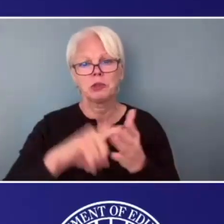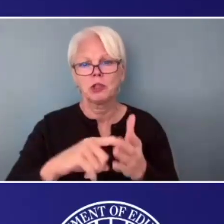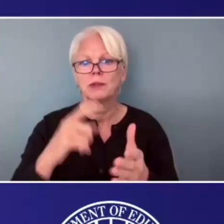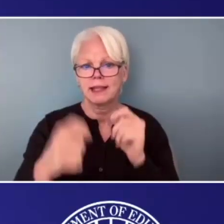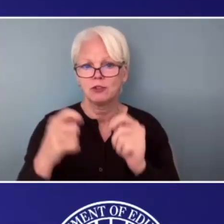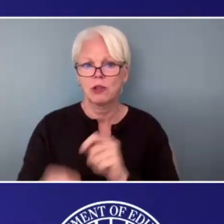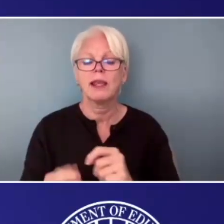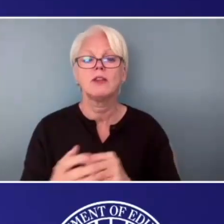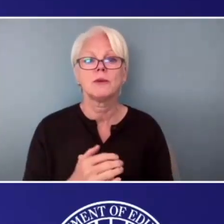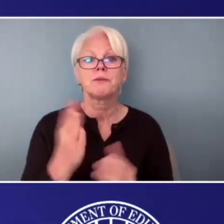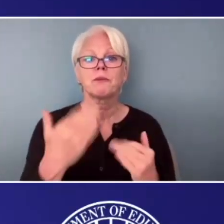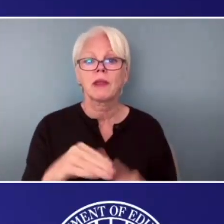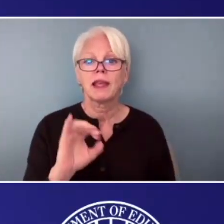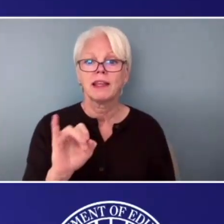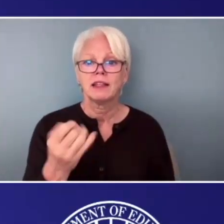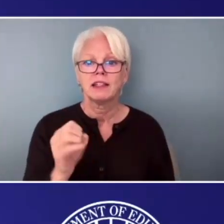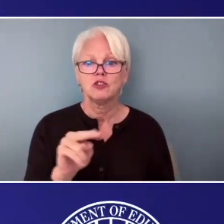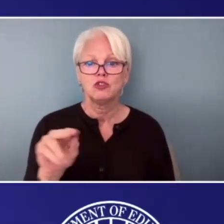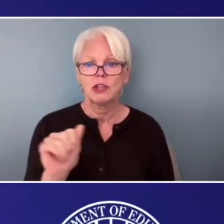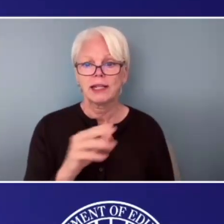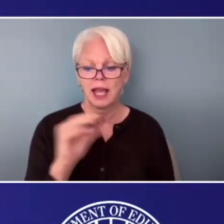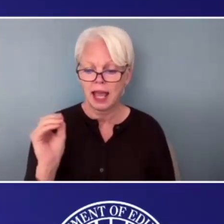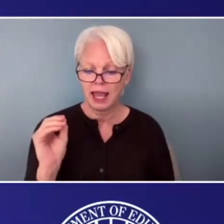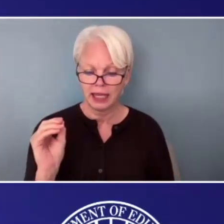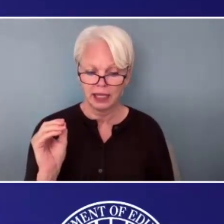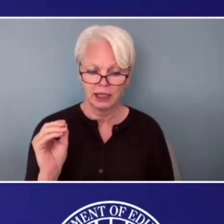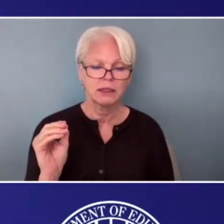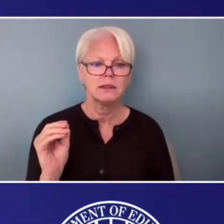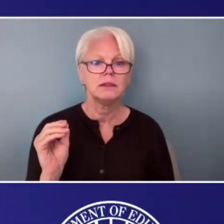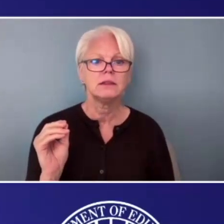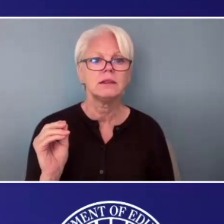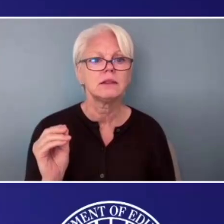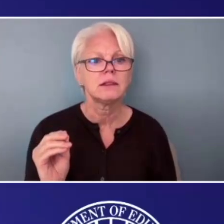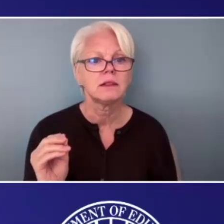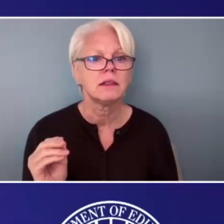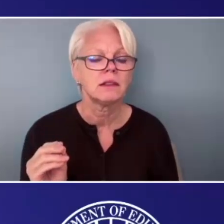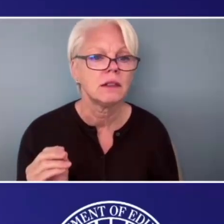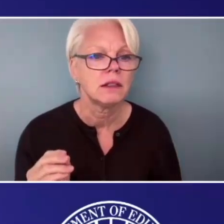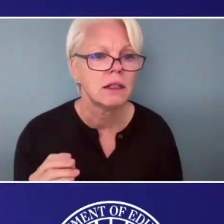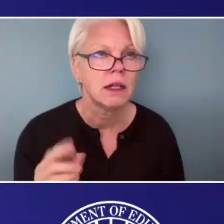Jenna and Tamar -- well,